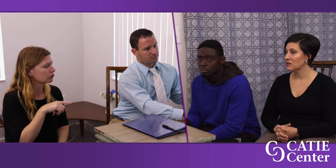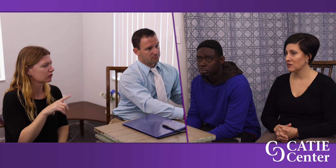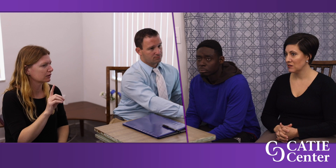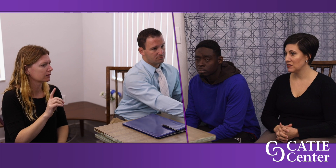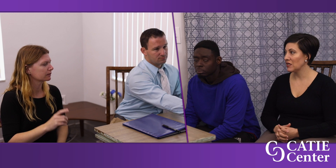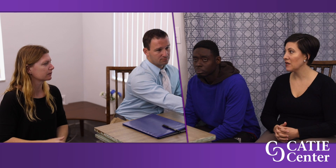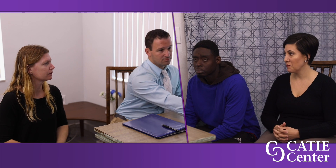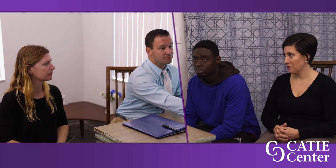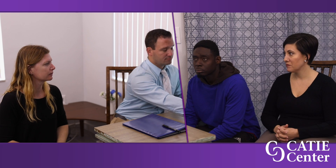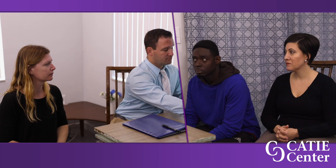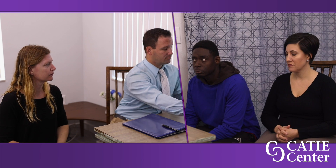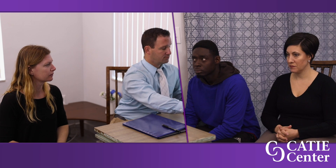D.